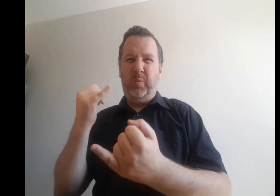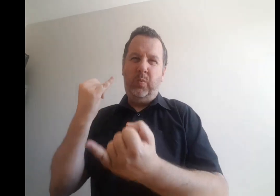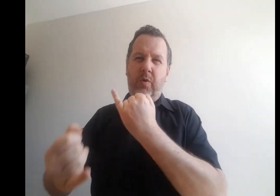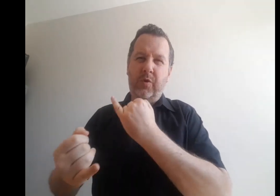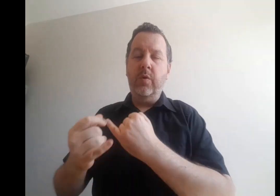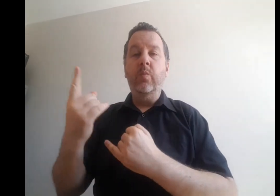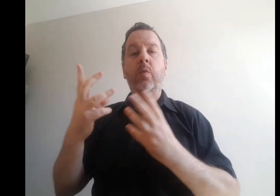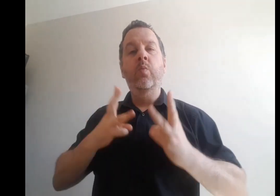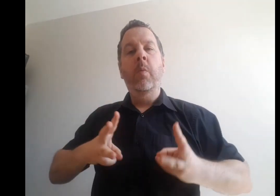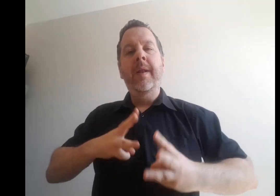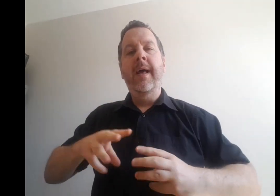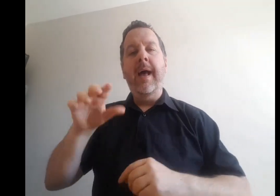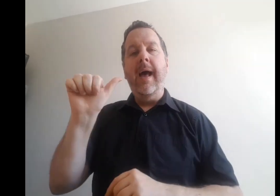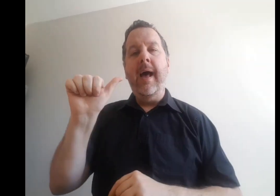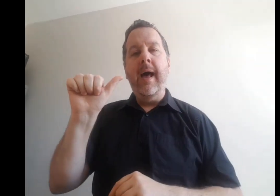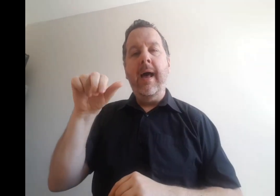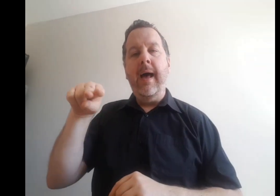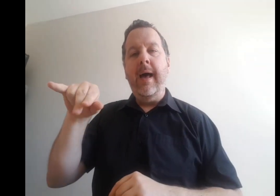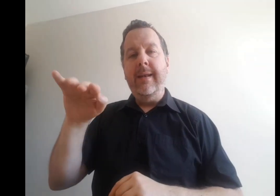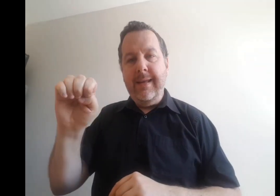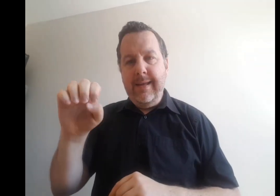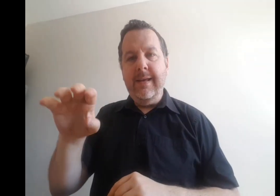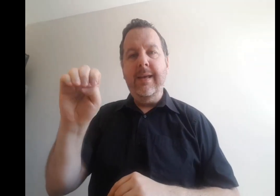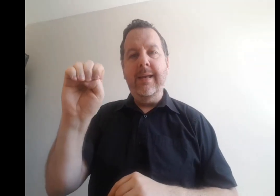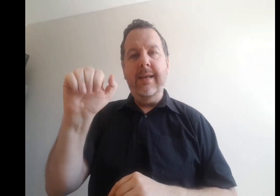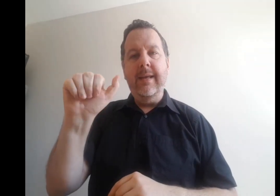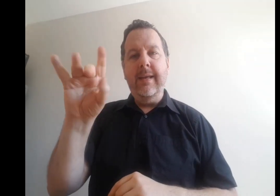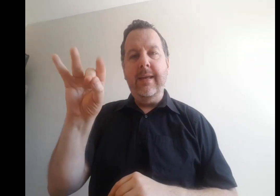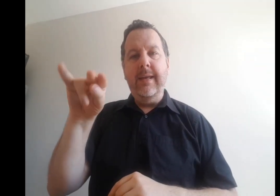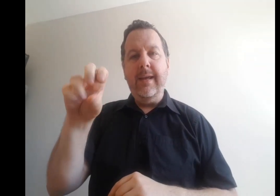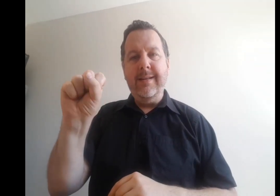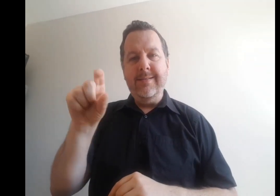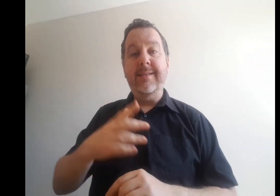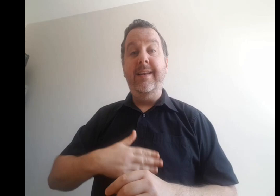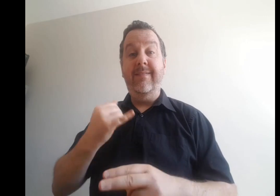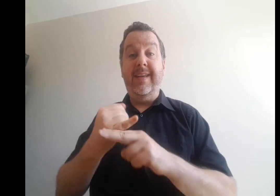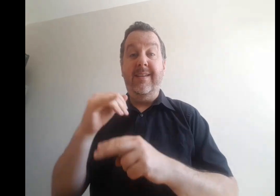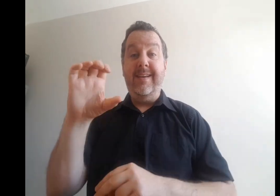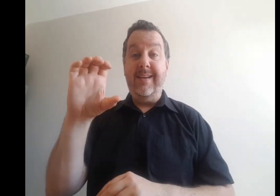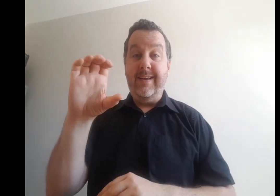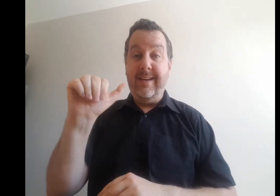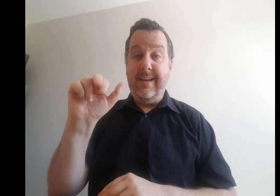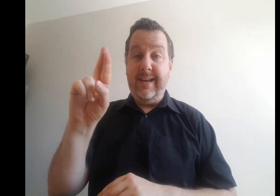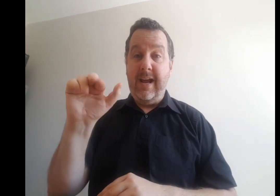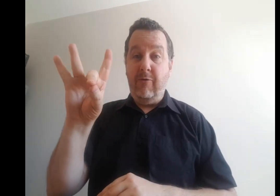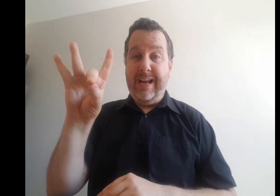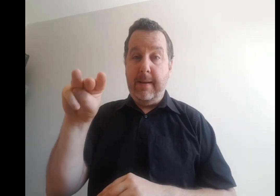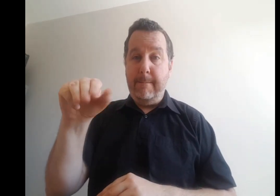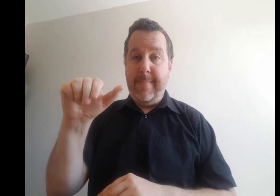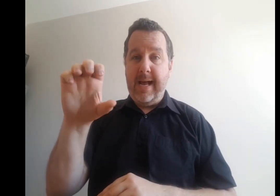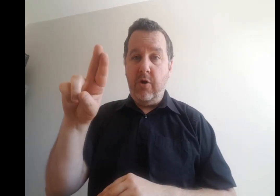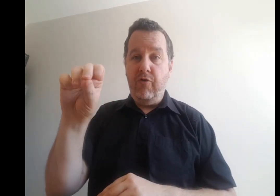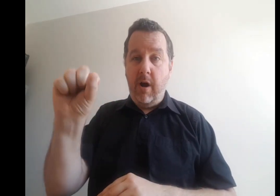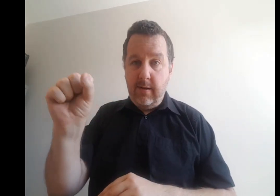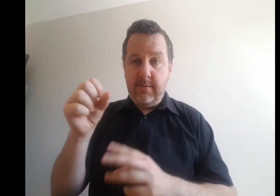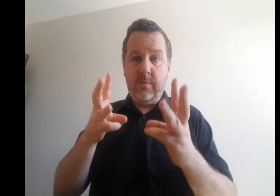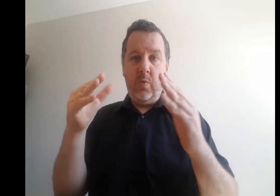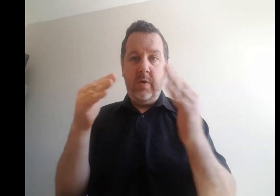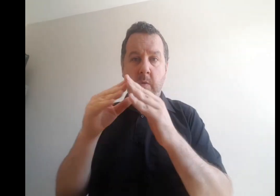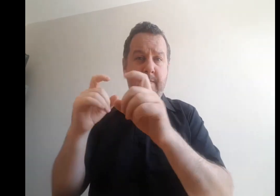There was a woman named Annie Eakins who lived in Carrickmacross Workhouse for many years.